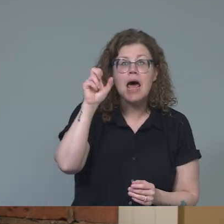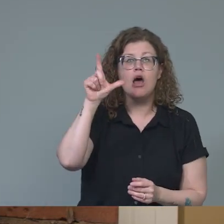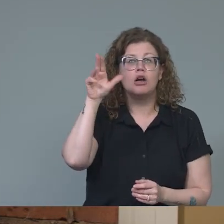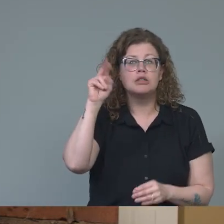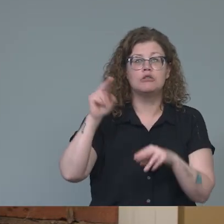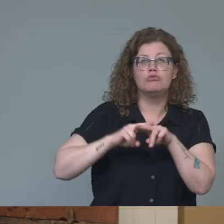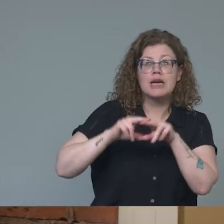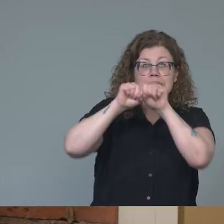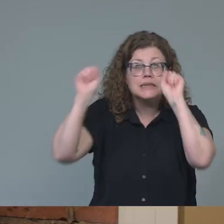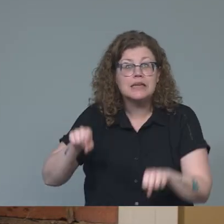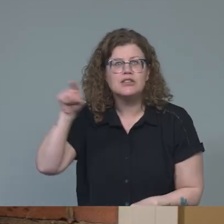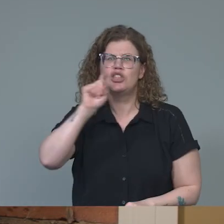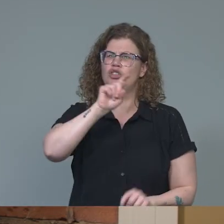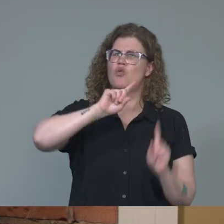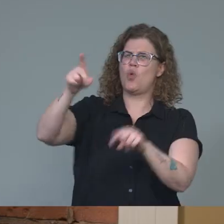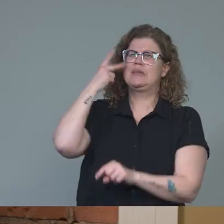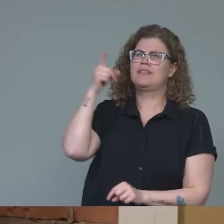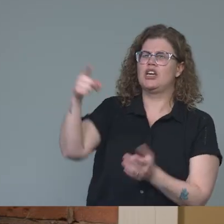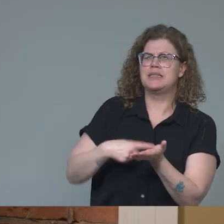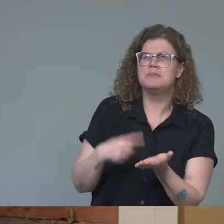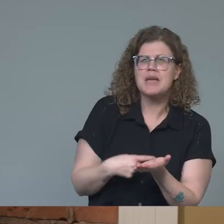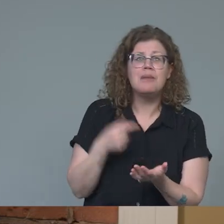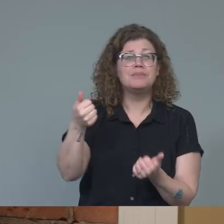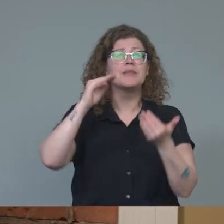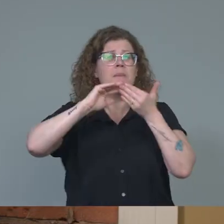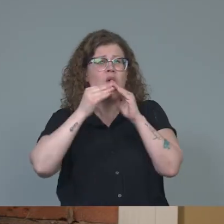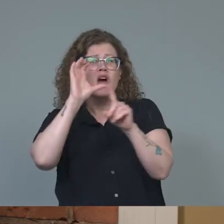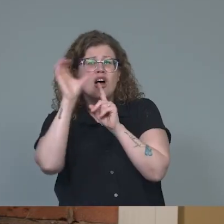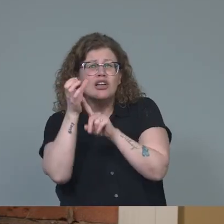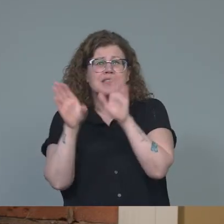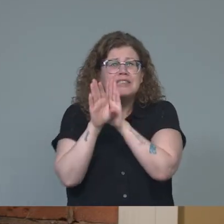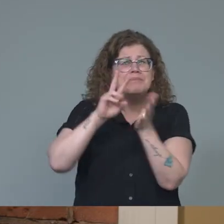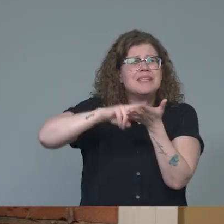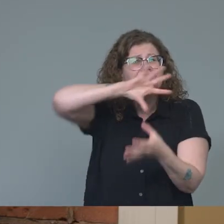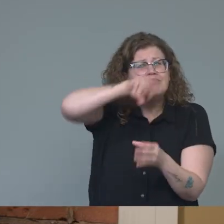they would contribute to the river as offerings to the river and he took every single one of